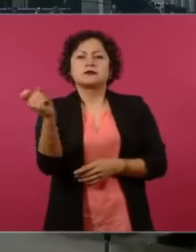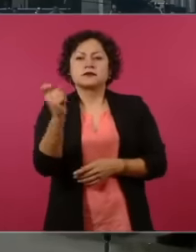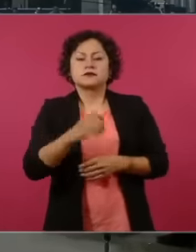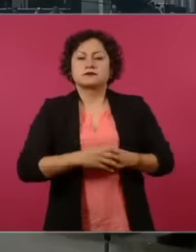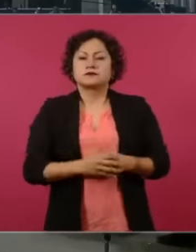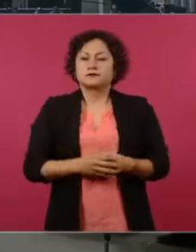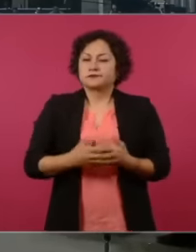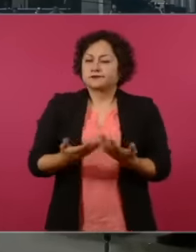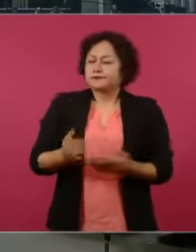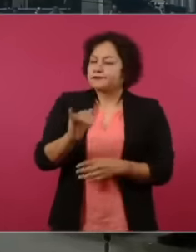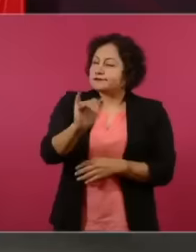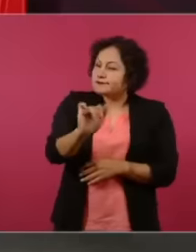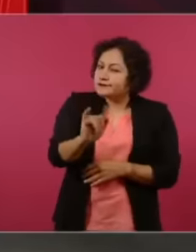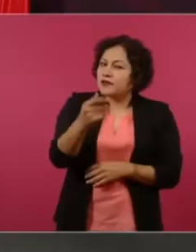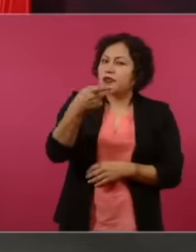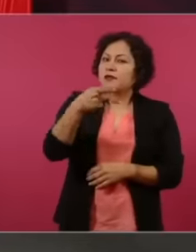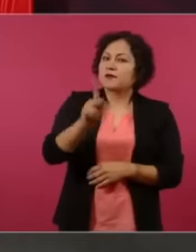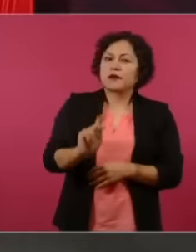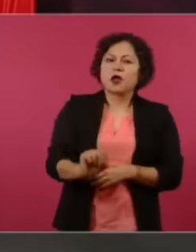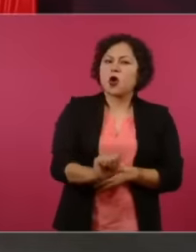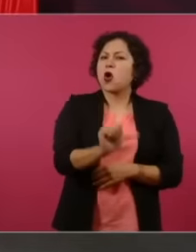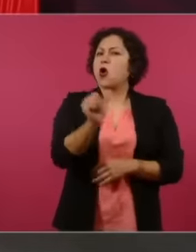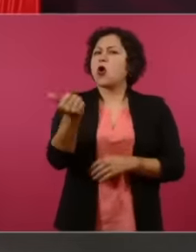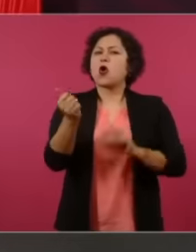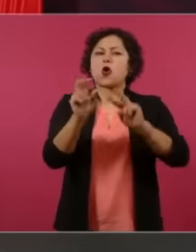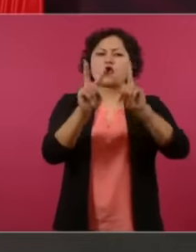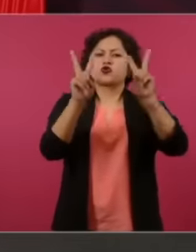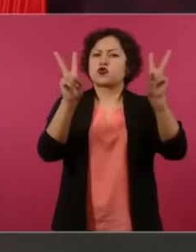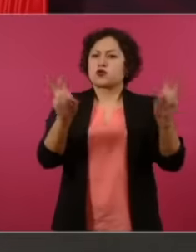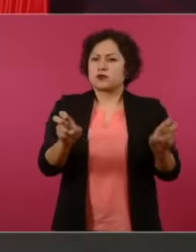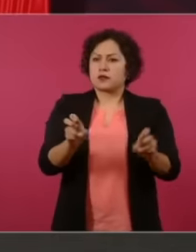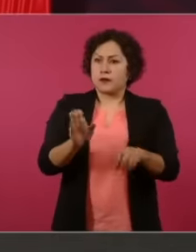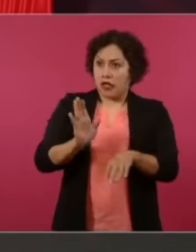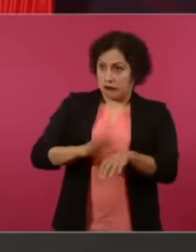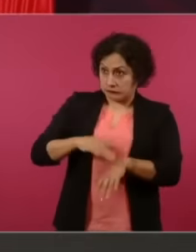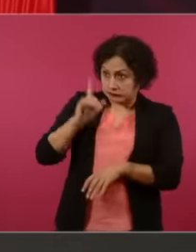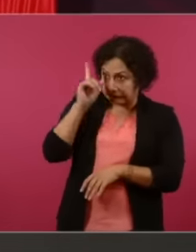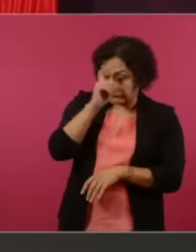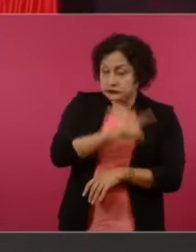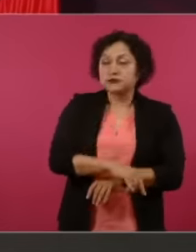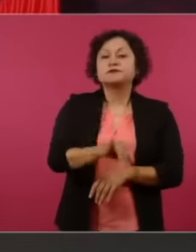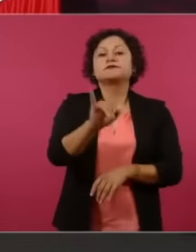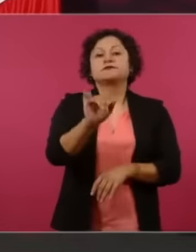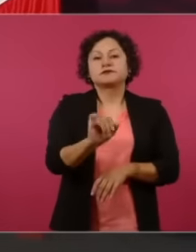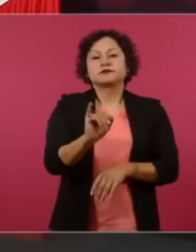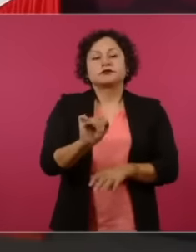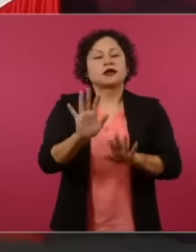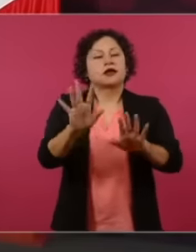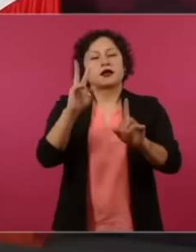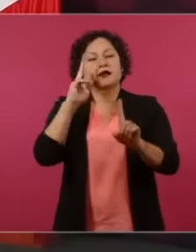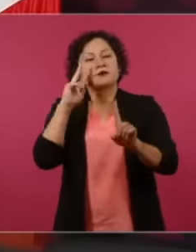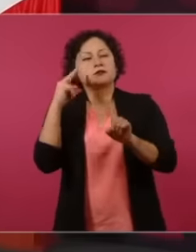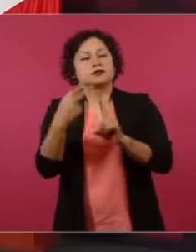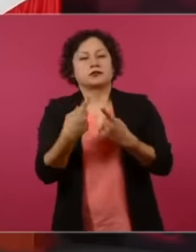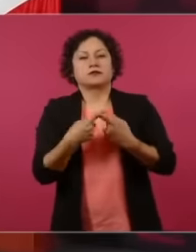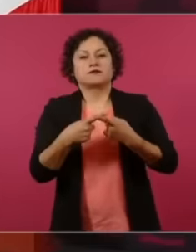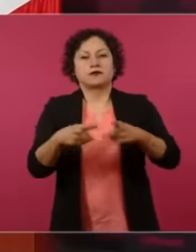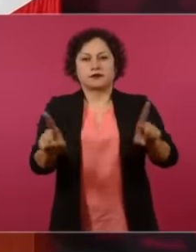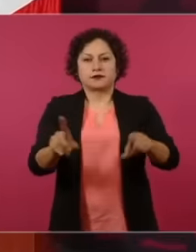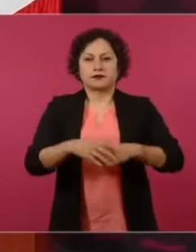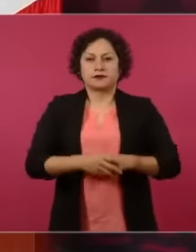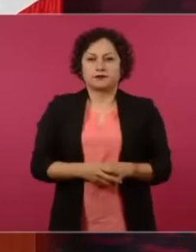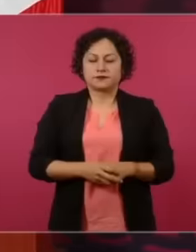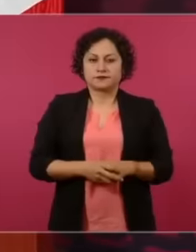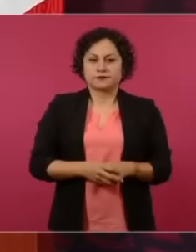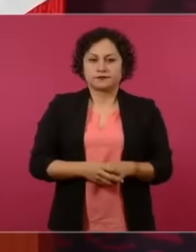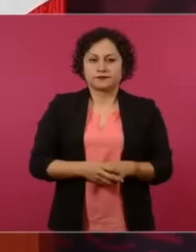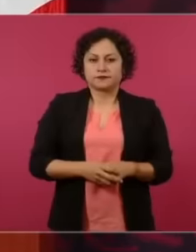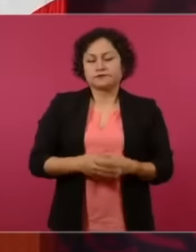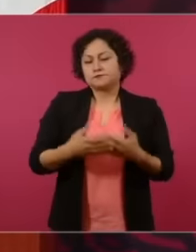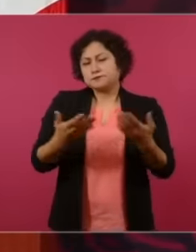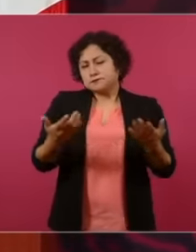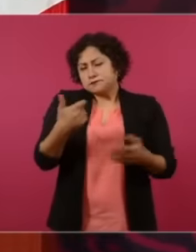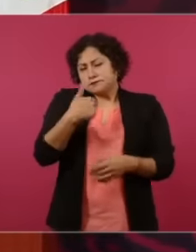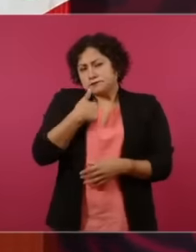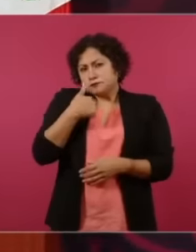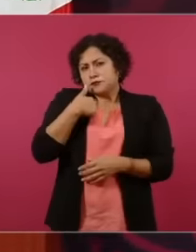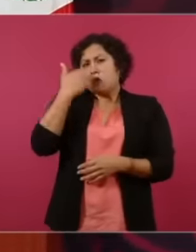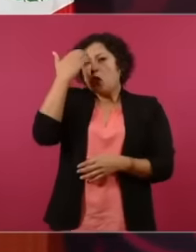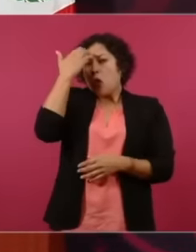situation and it is a different vision than yours I know this one very well the story and I